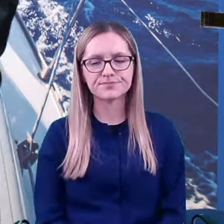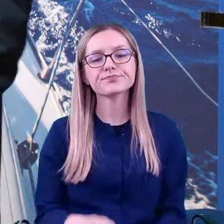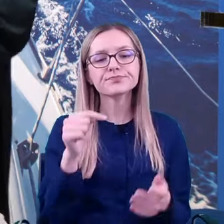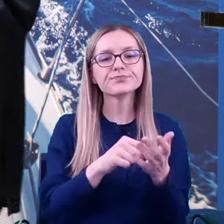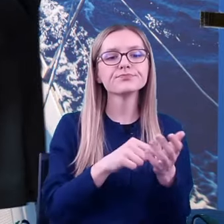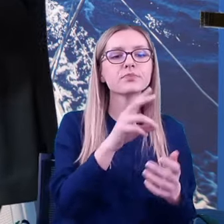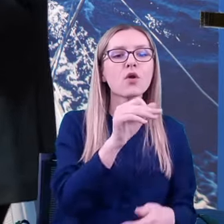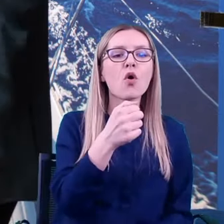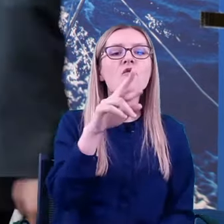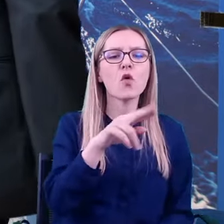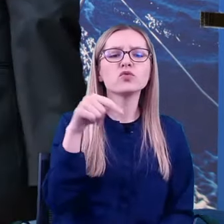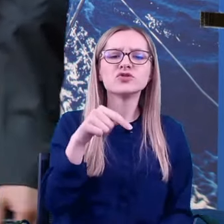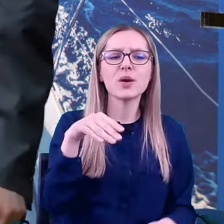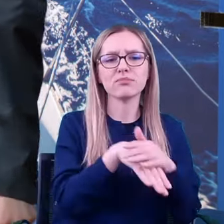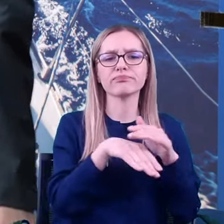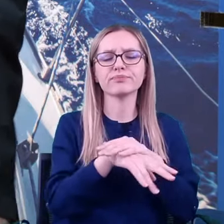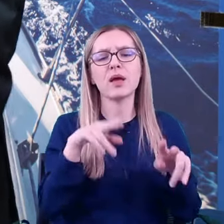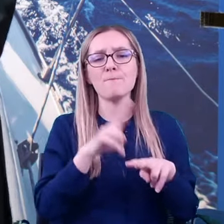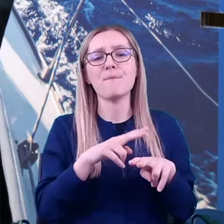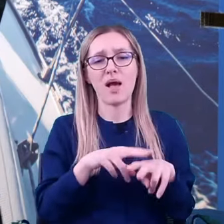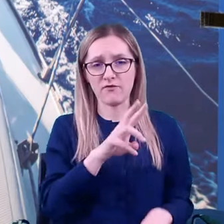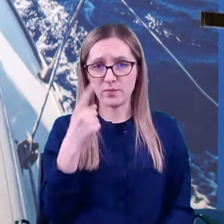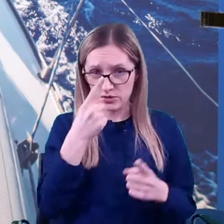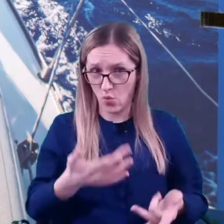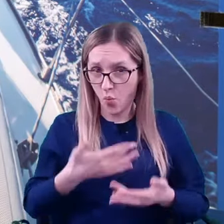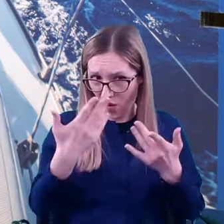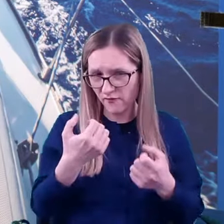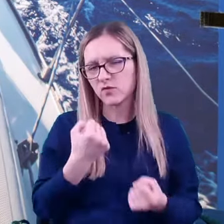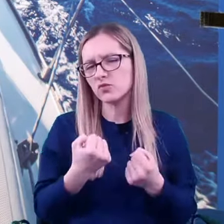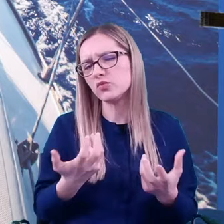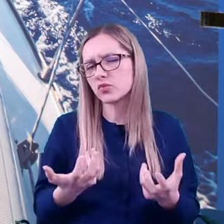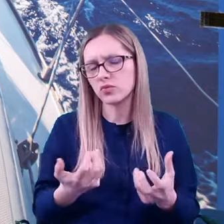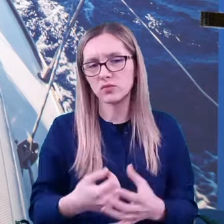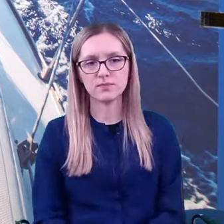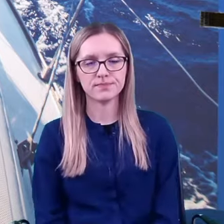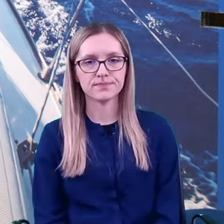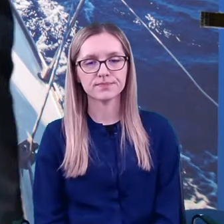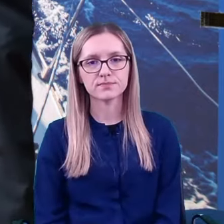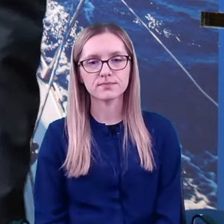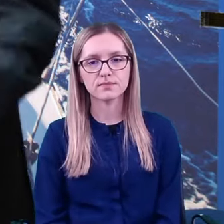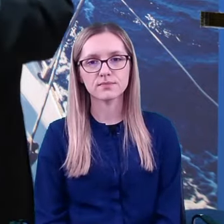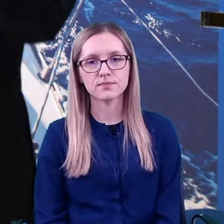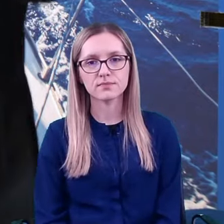What do you think, is hydrogen easy to store or not? No, it is not easy to store it.